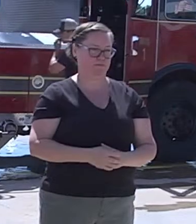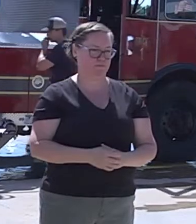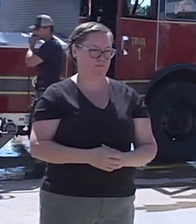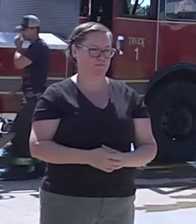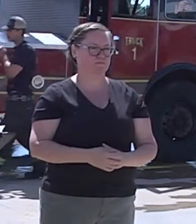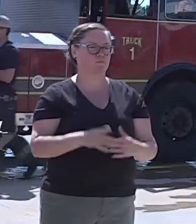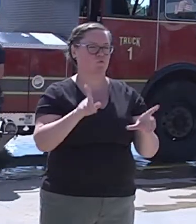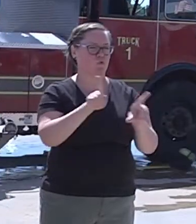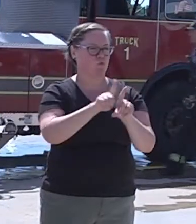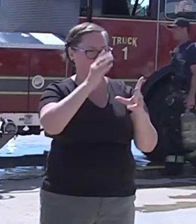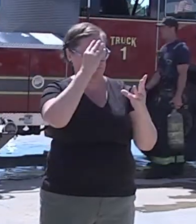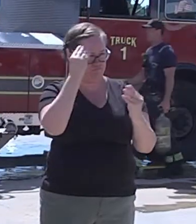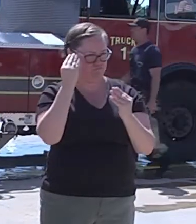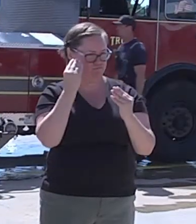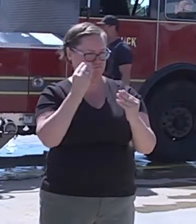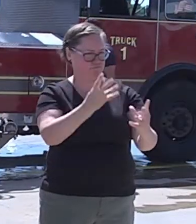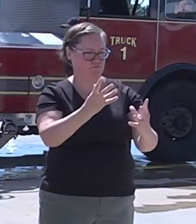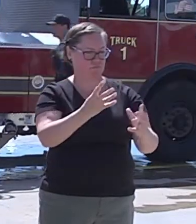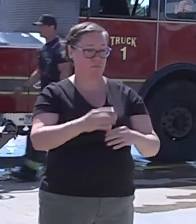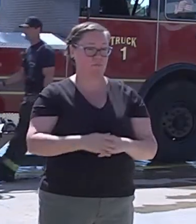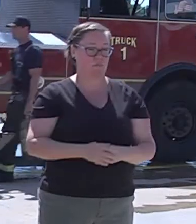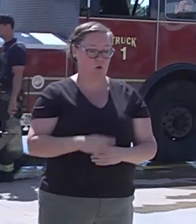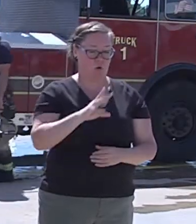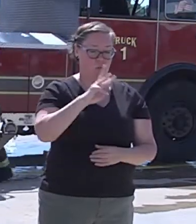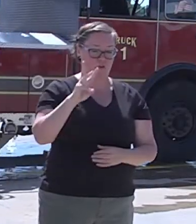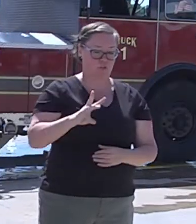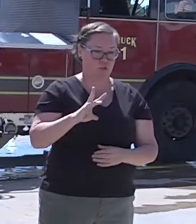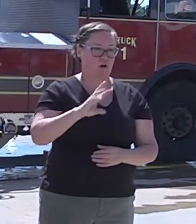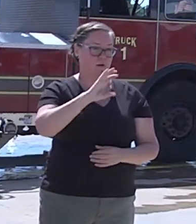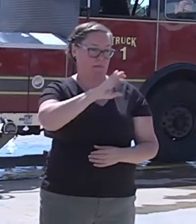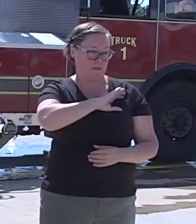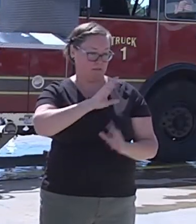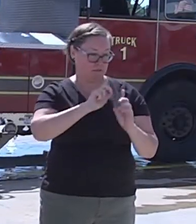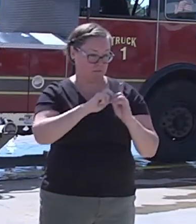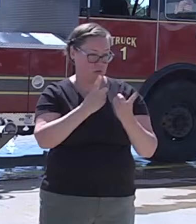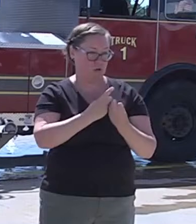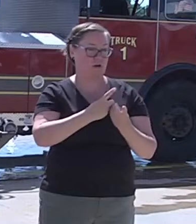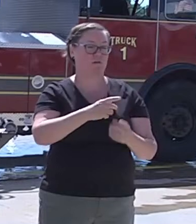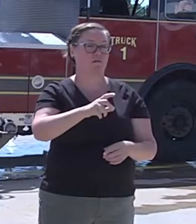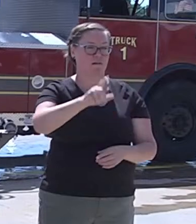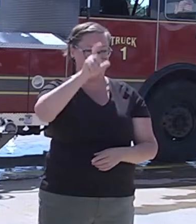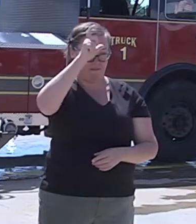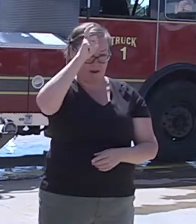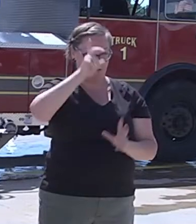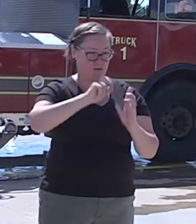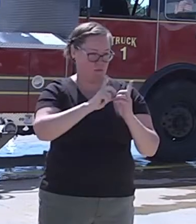is aware of that the witch talk police department and fire department will be patrolling every day